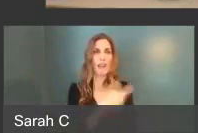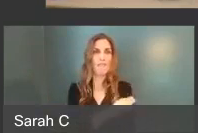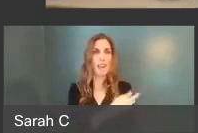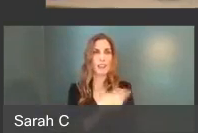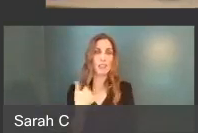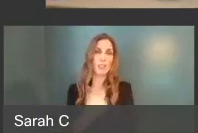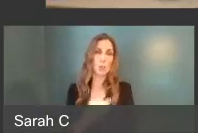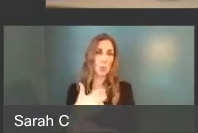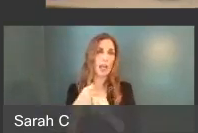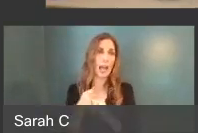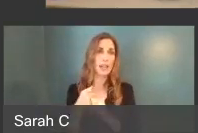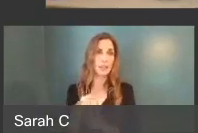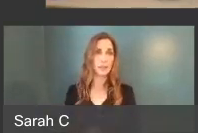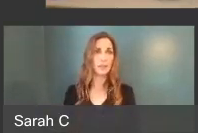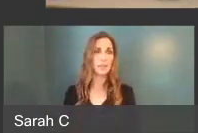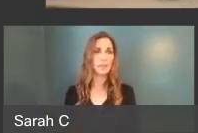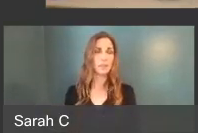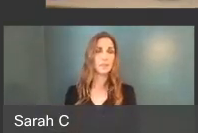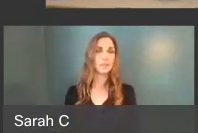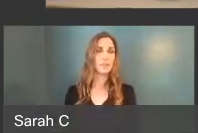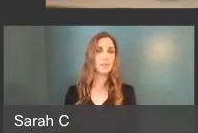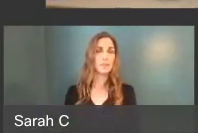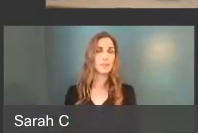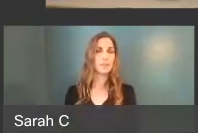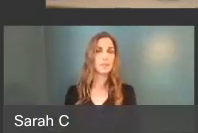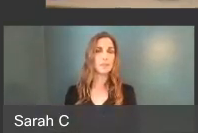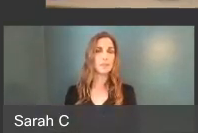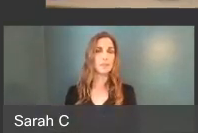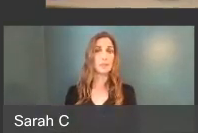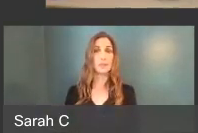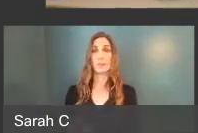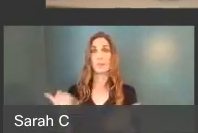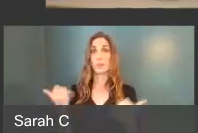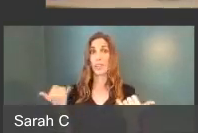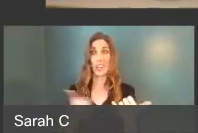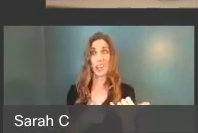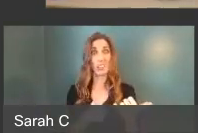Because, right now, we could give more than we're giving at the community college